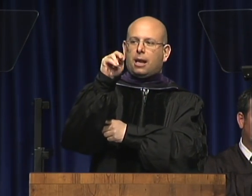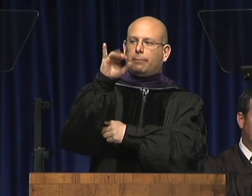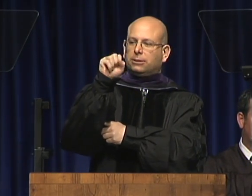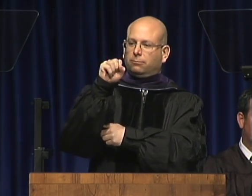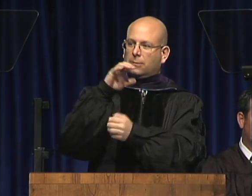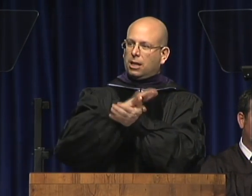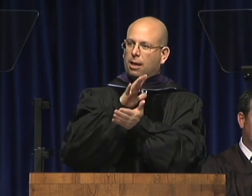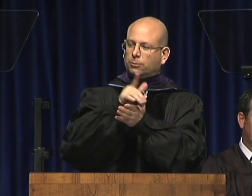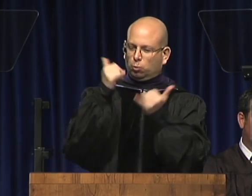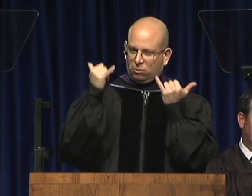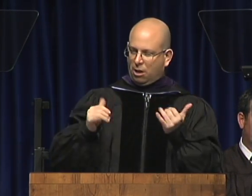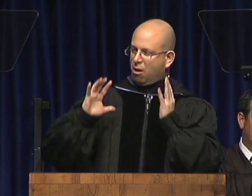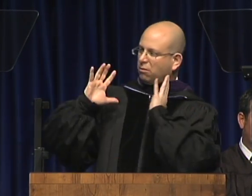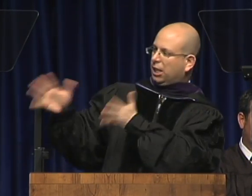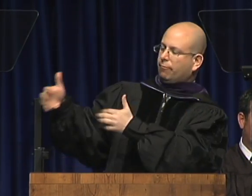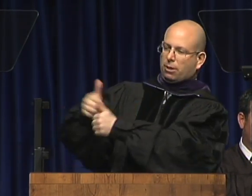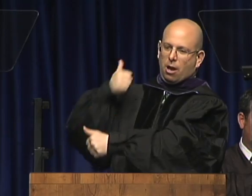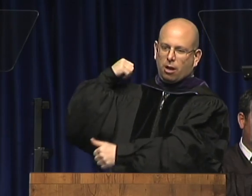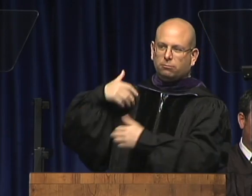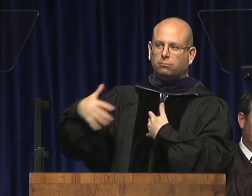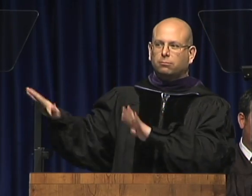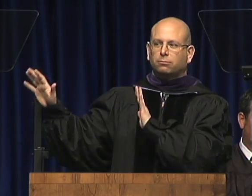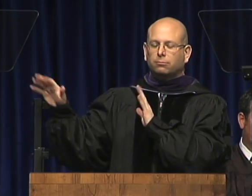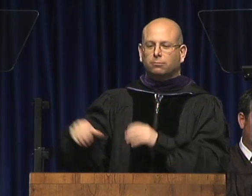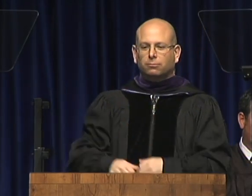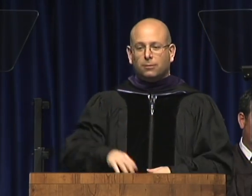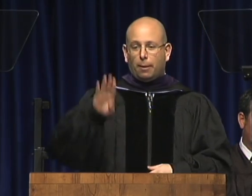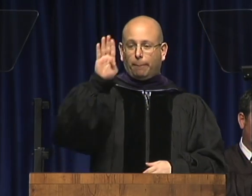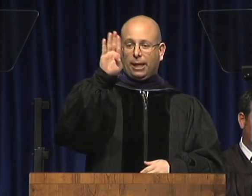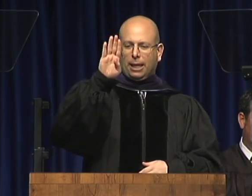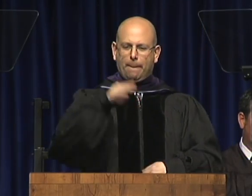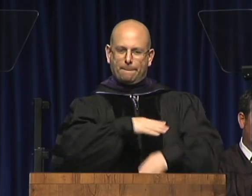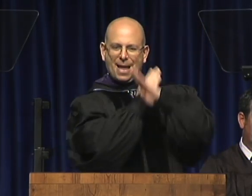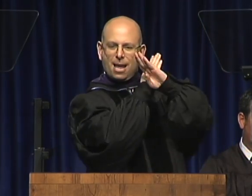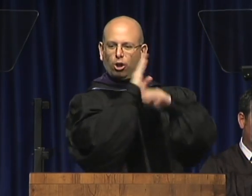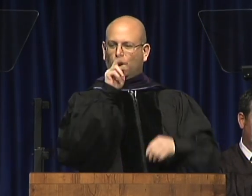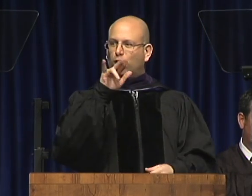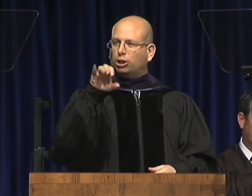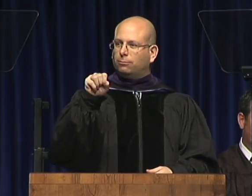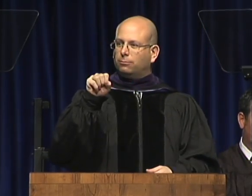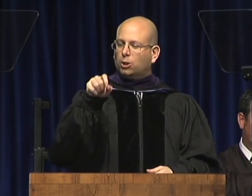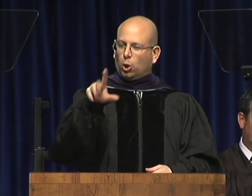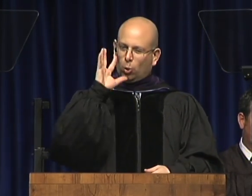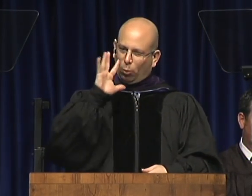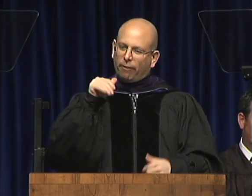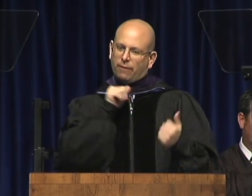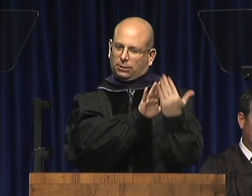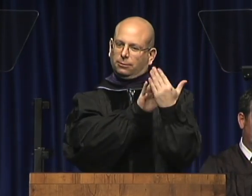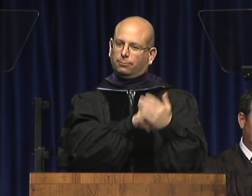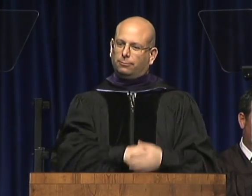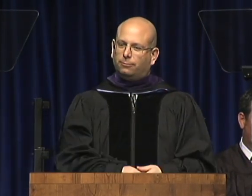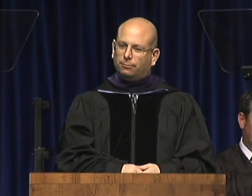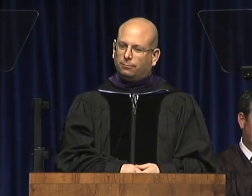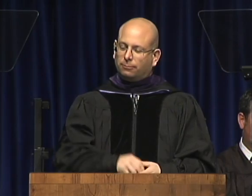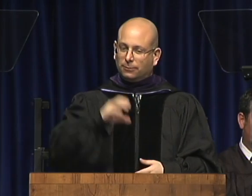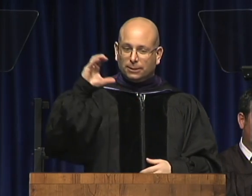Academics is now what you leave behind. Barriers, you will face them.